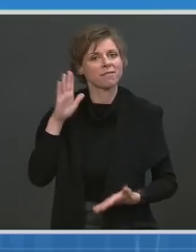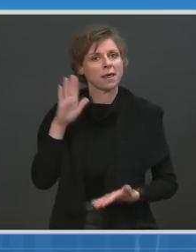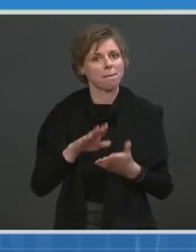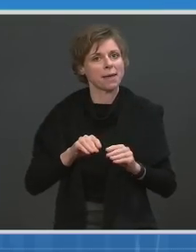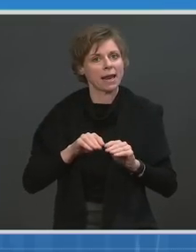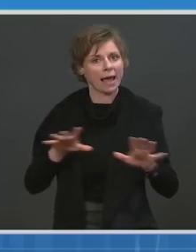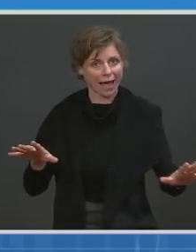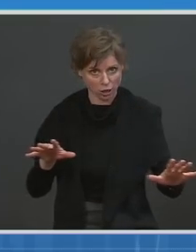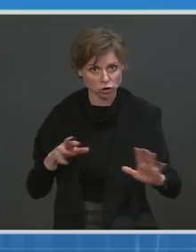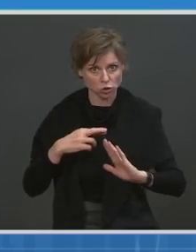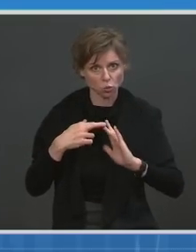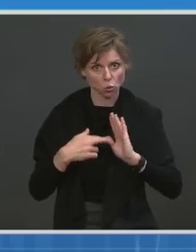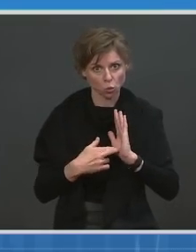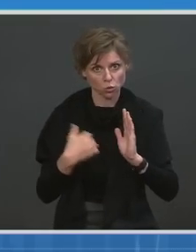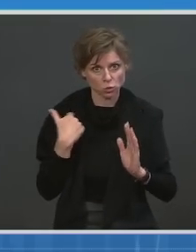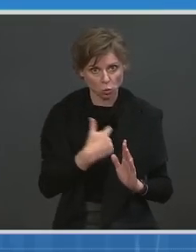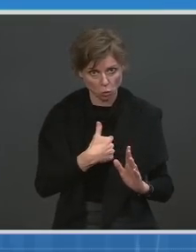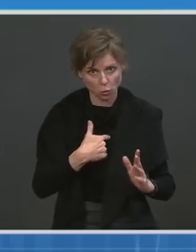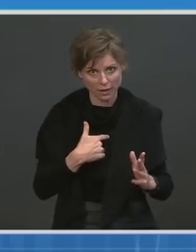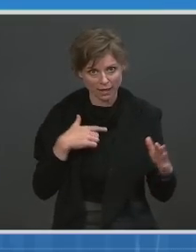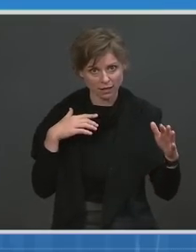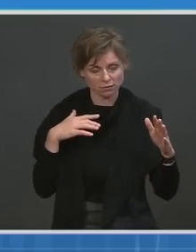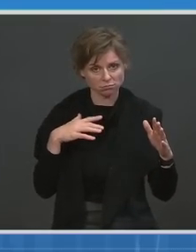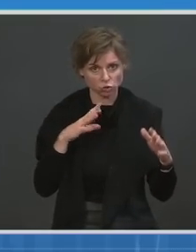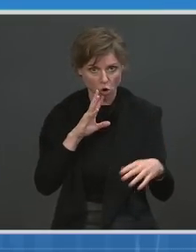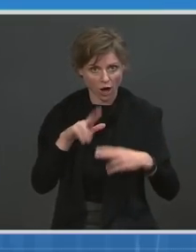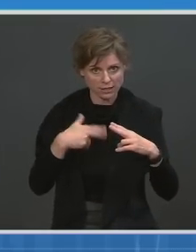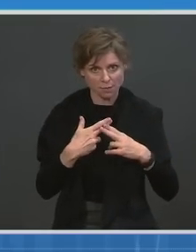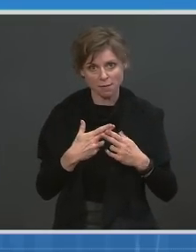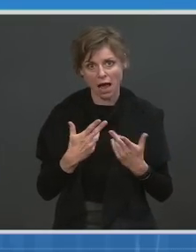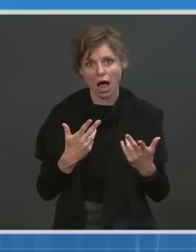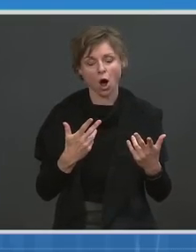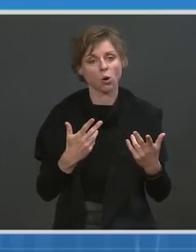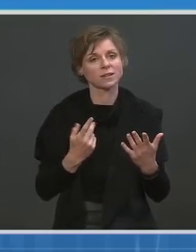that we've been talking about: the withdrawal of mask mandates,